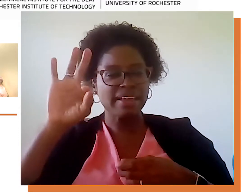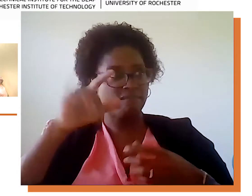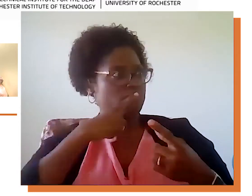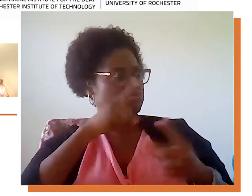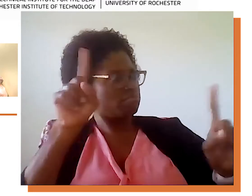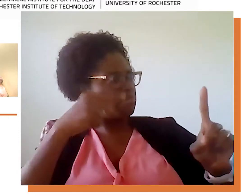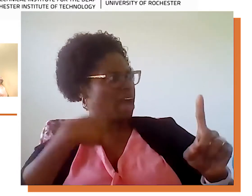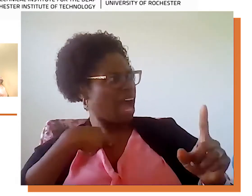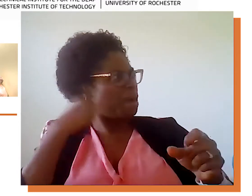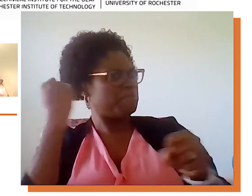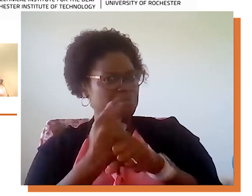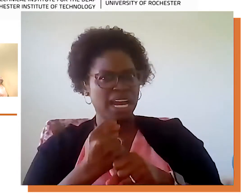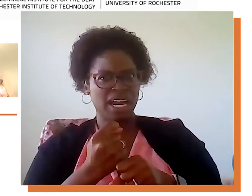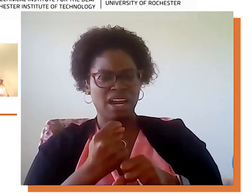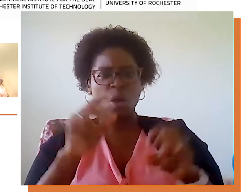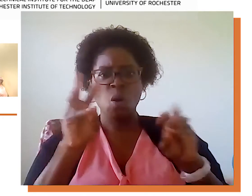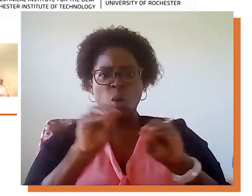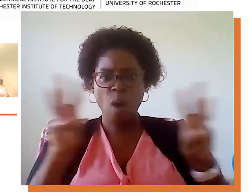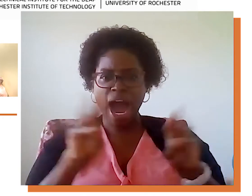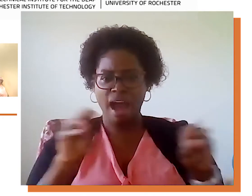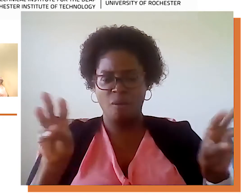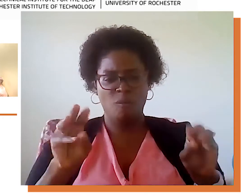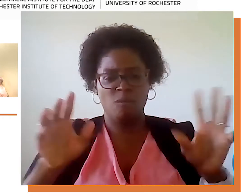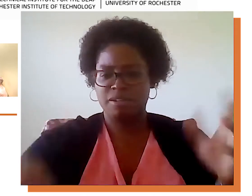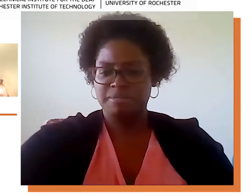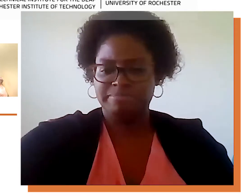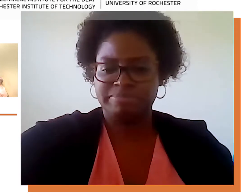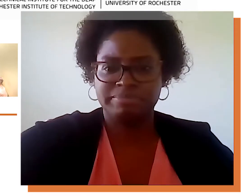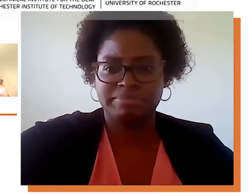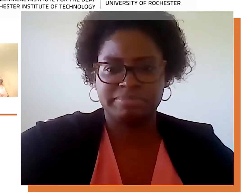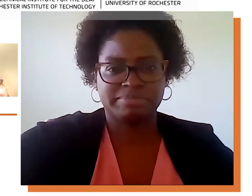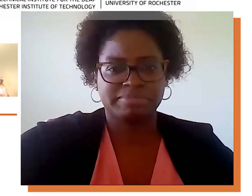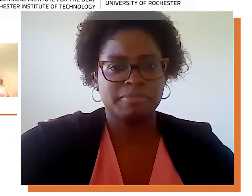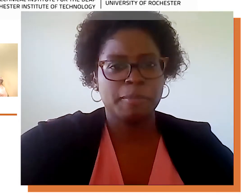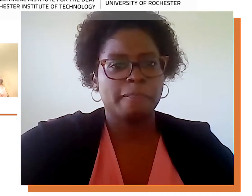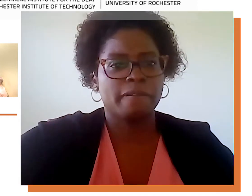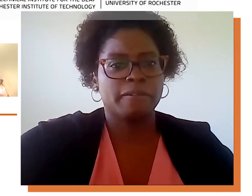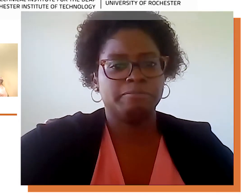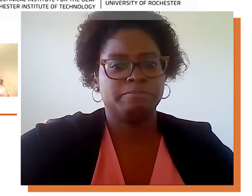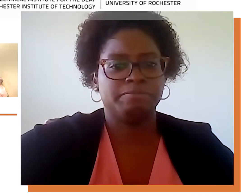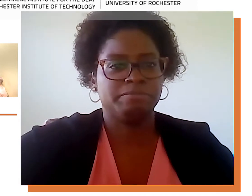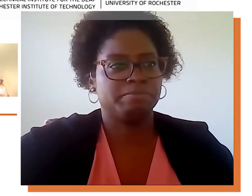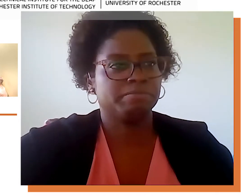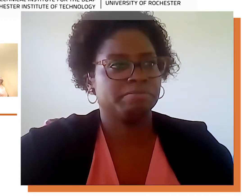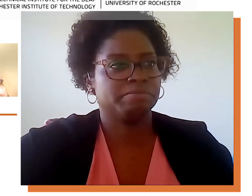that I made it, I got through that, and I had so much support from everyone.